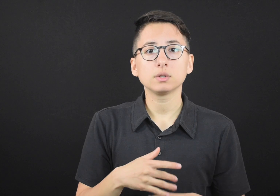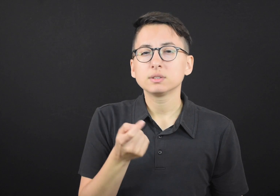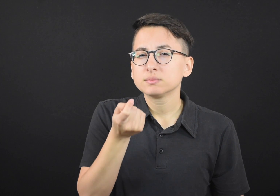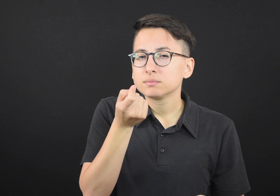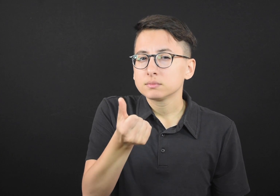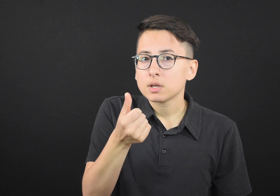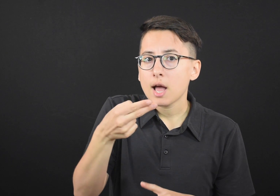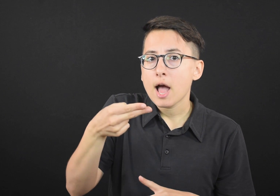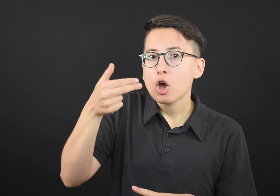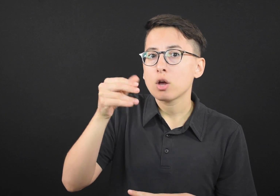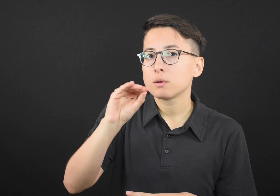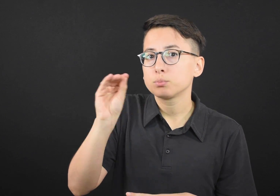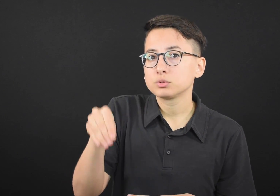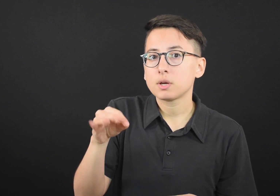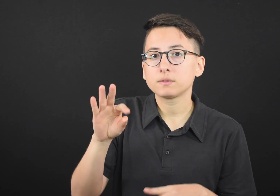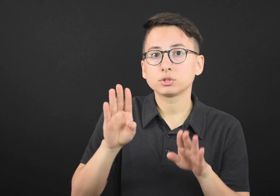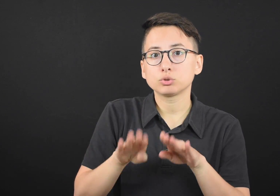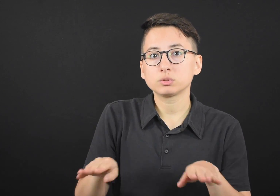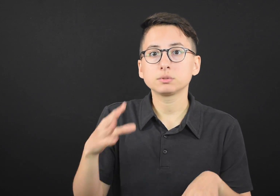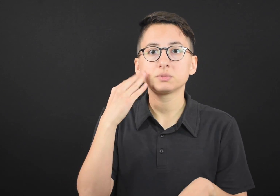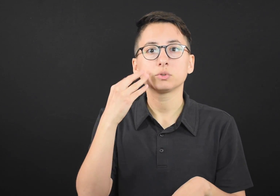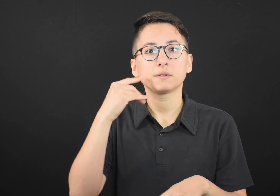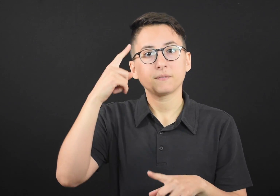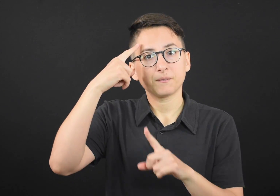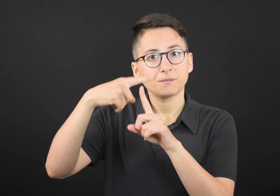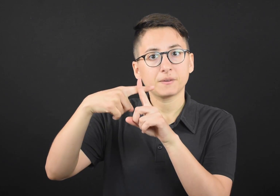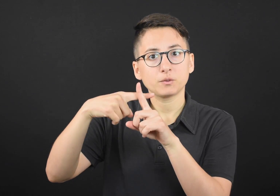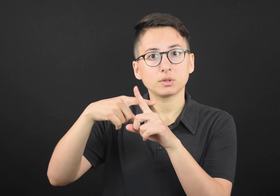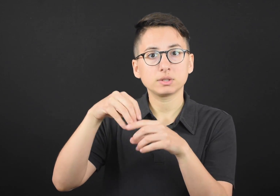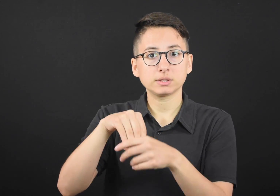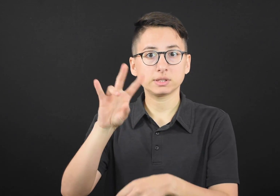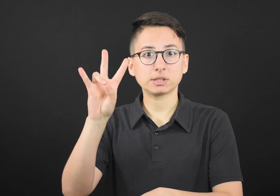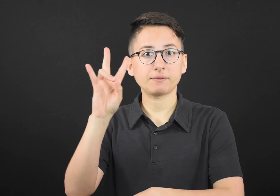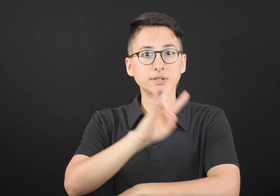effects were that a slightly higher percentage of children (12-15)